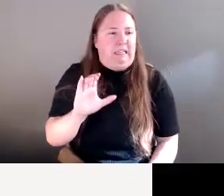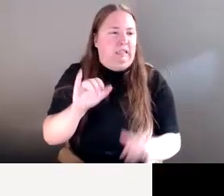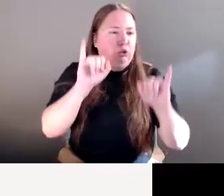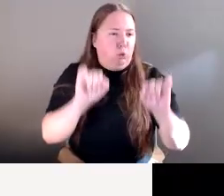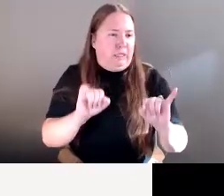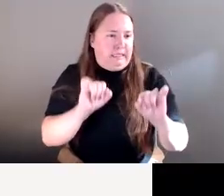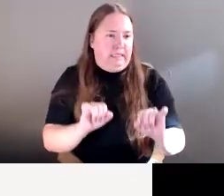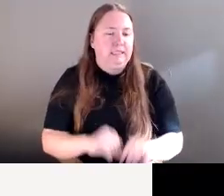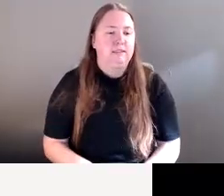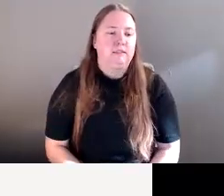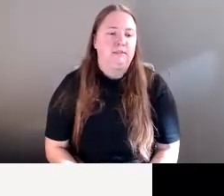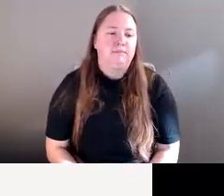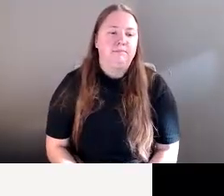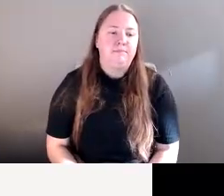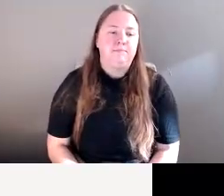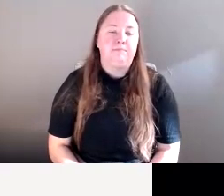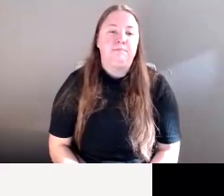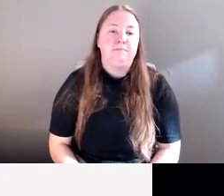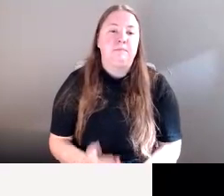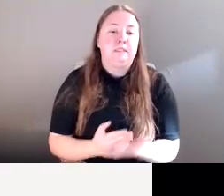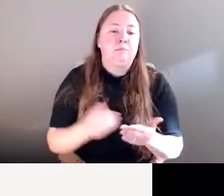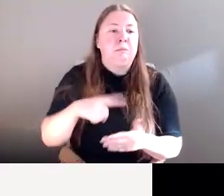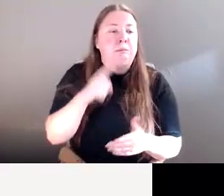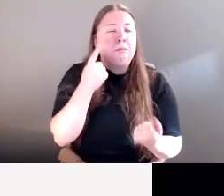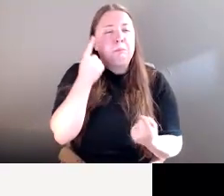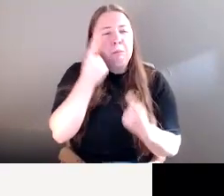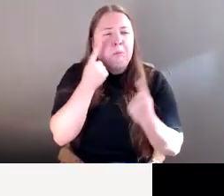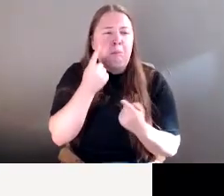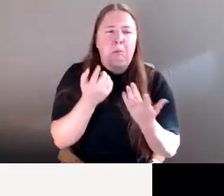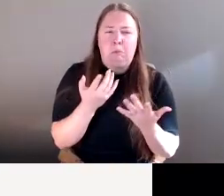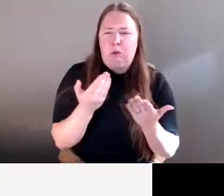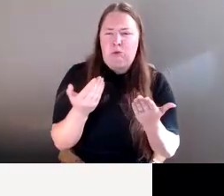Some of you may be wondering what is new quizzes?